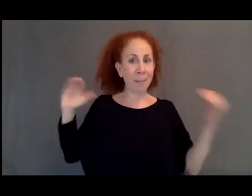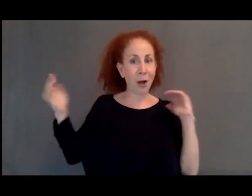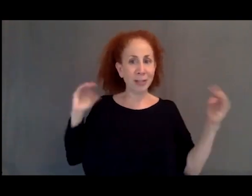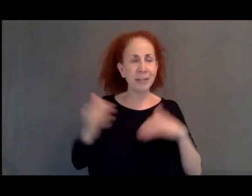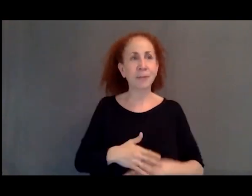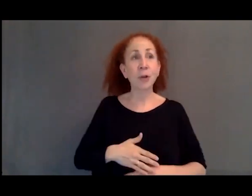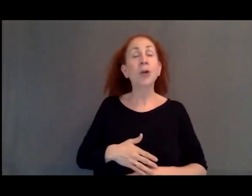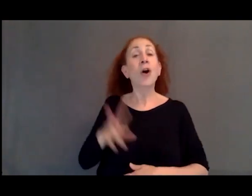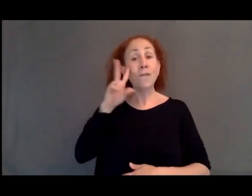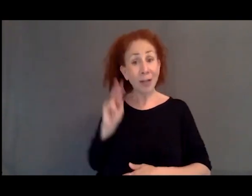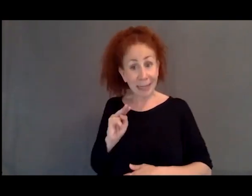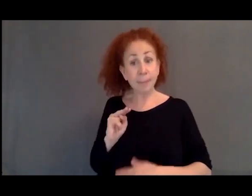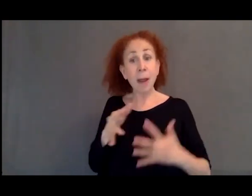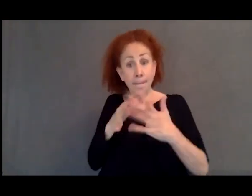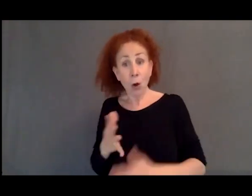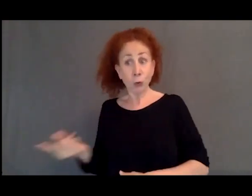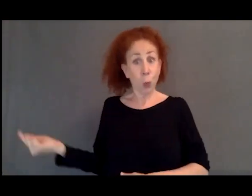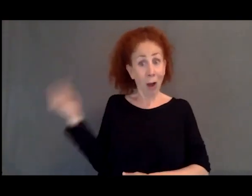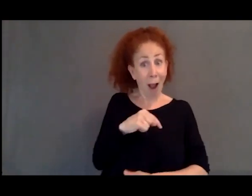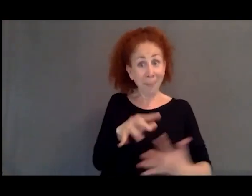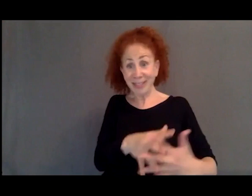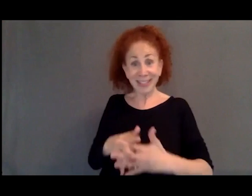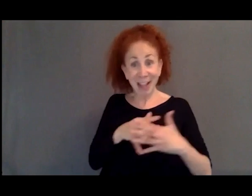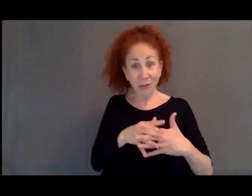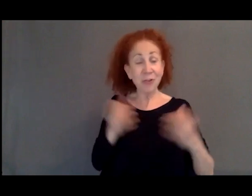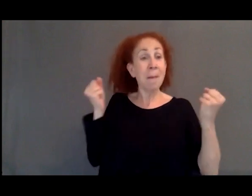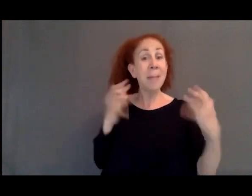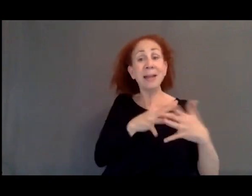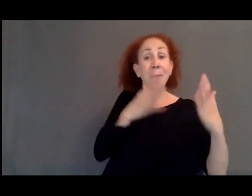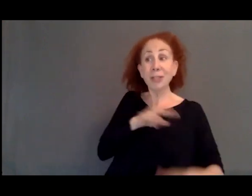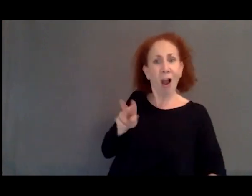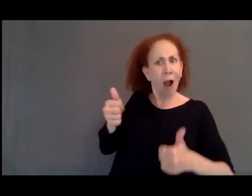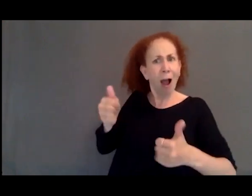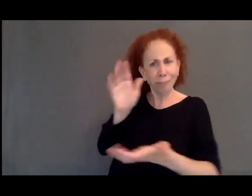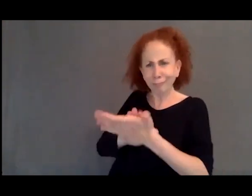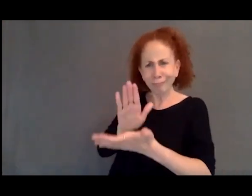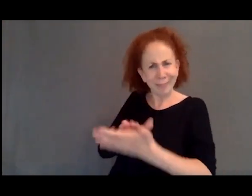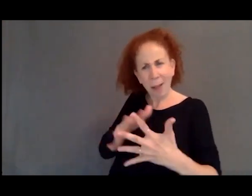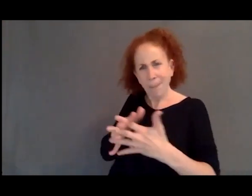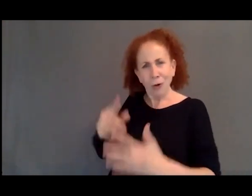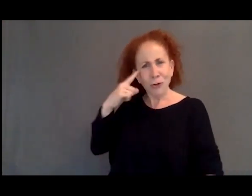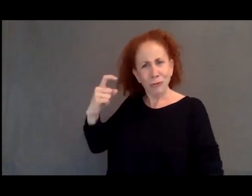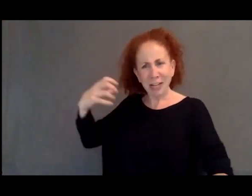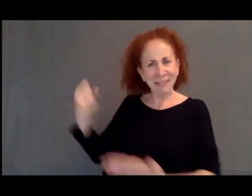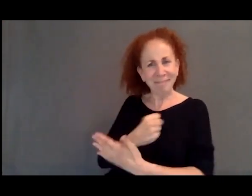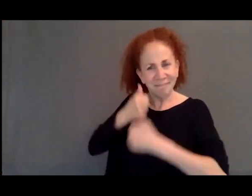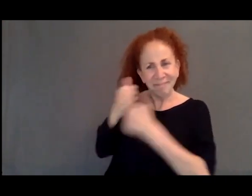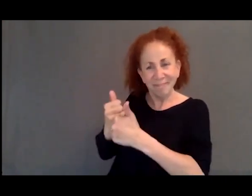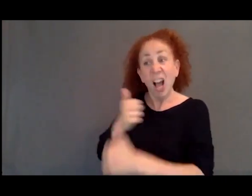to claim America is really heartwarming in some ways for Americans, because Americans can say, hey, look, this is the American dream. Sorry about the war.